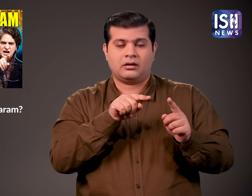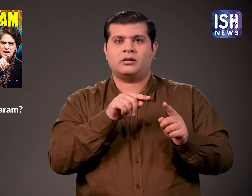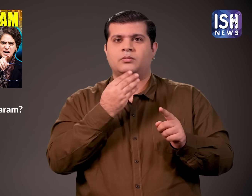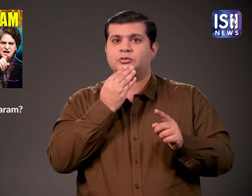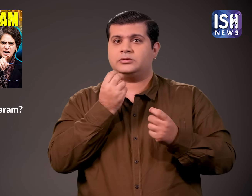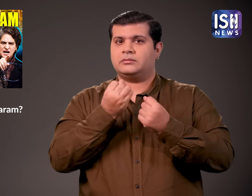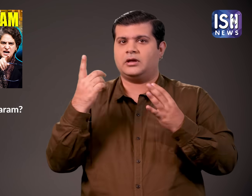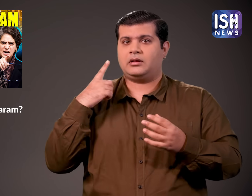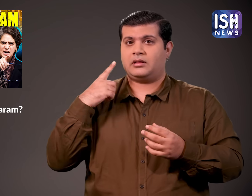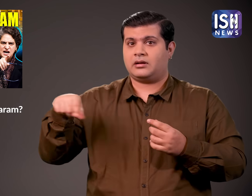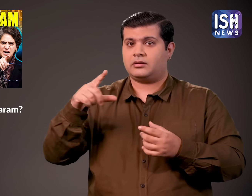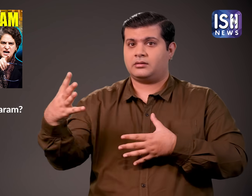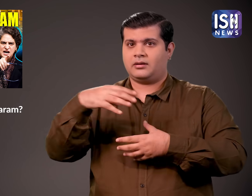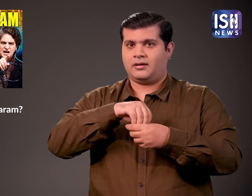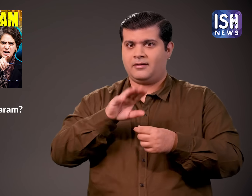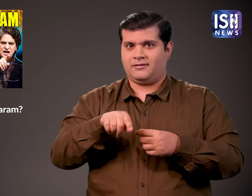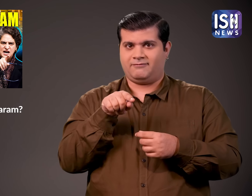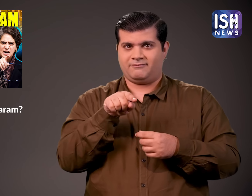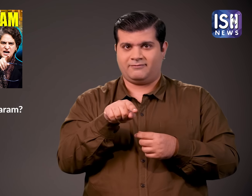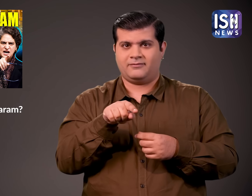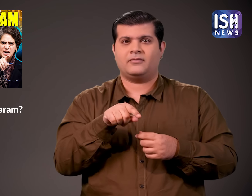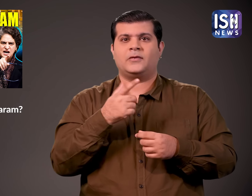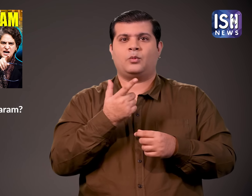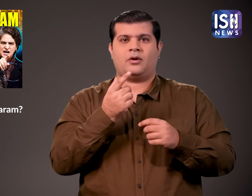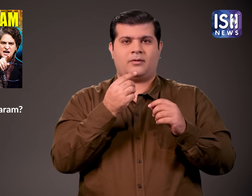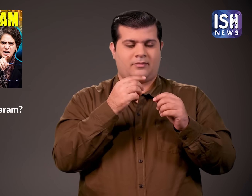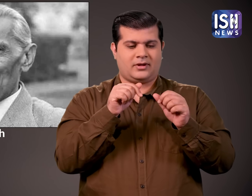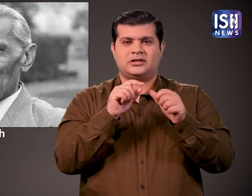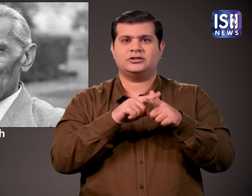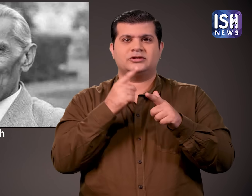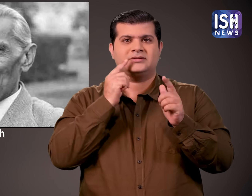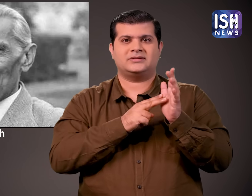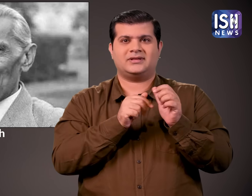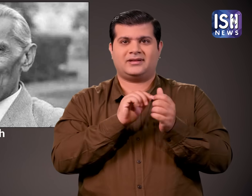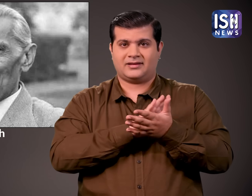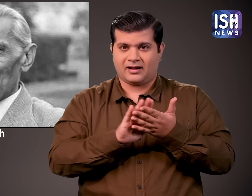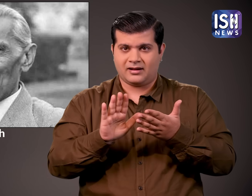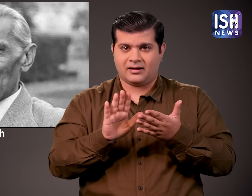and some Muslim leaders, including Mohammad Ali Jinnah,